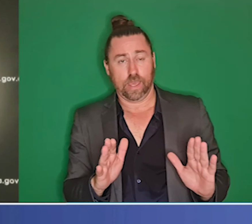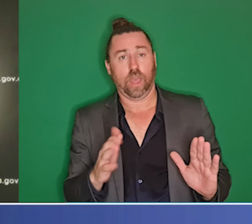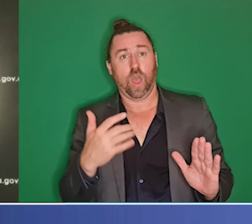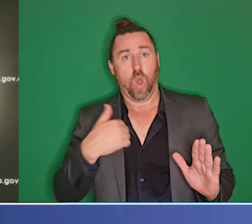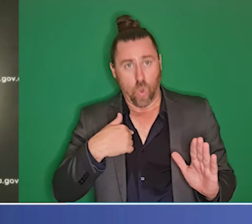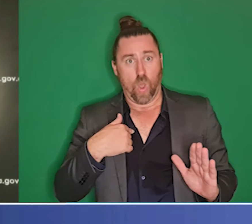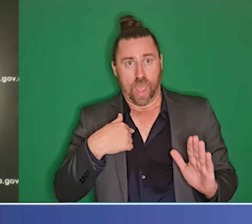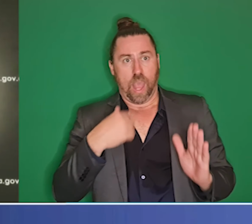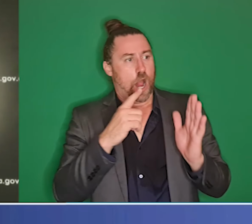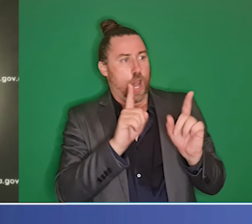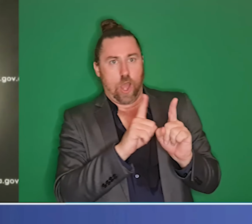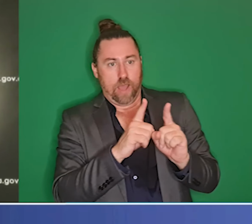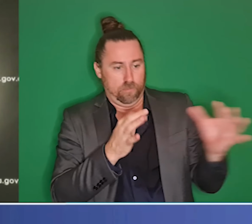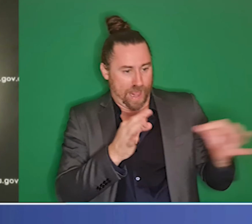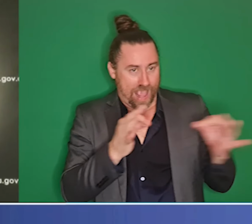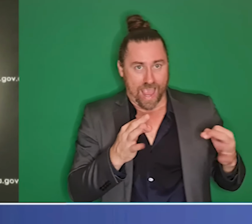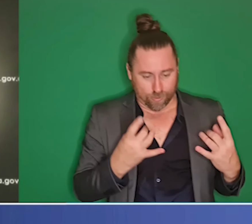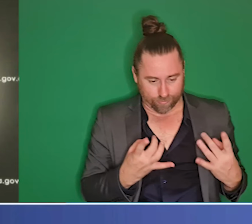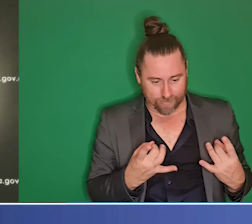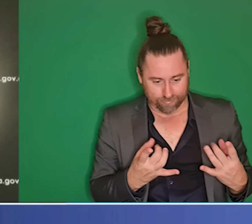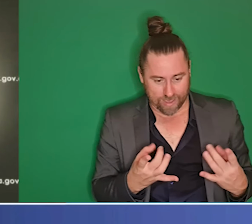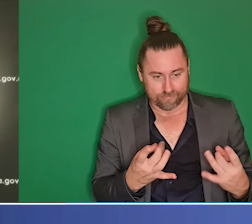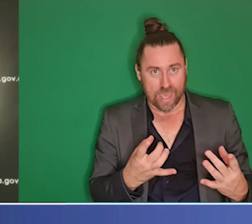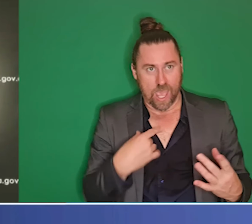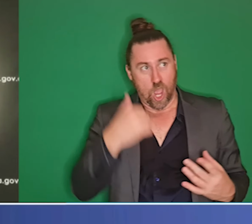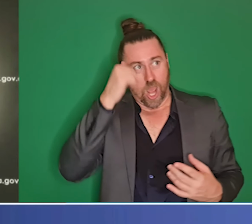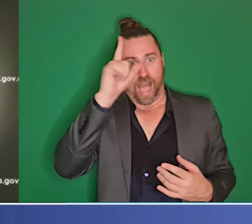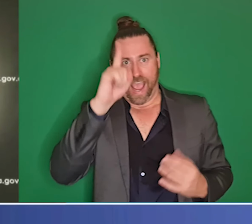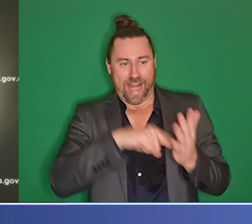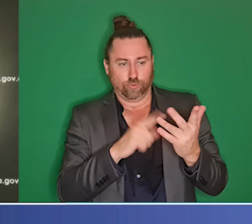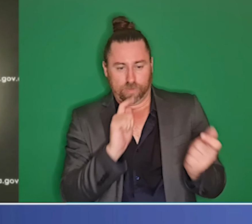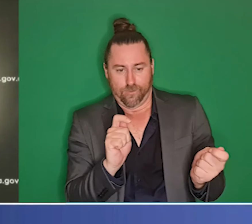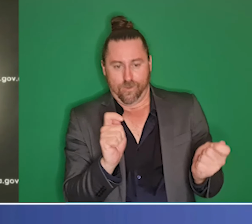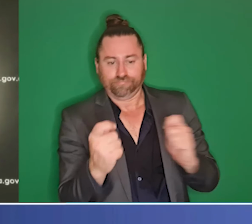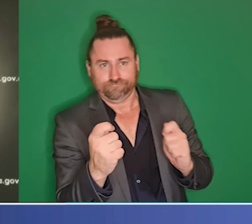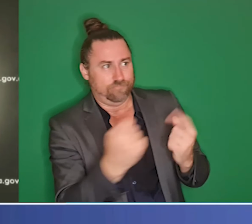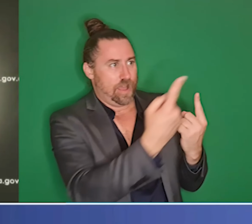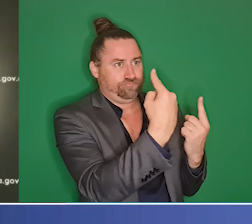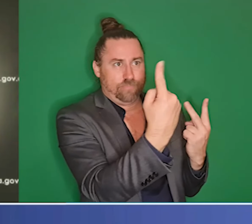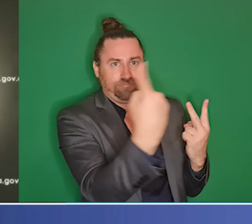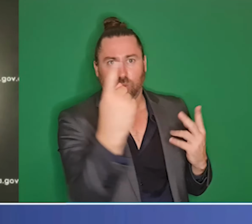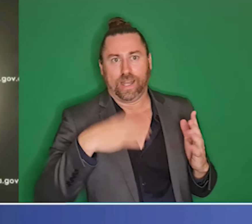the next phase of our Omicron response plan and the support with the private hospitals,